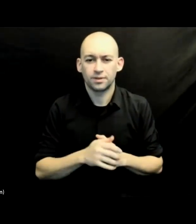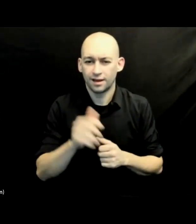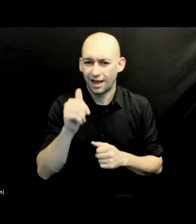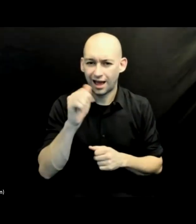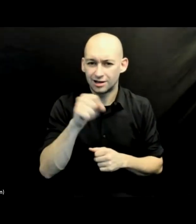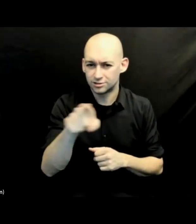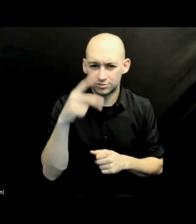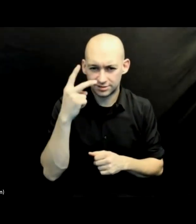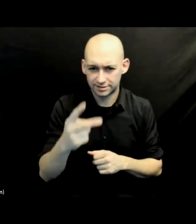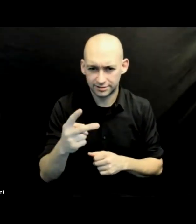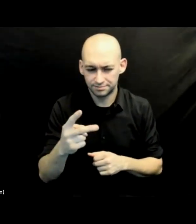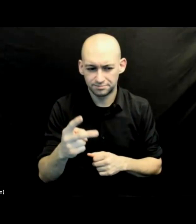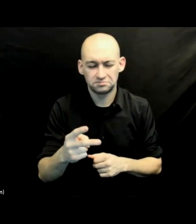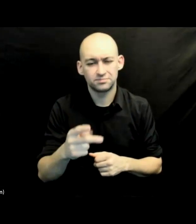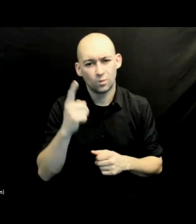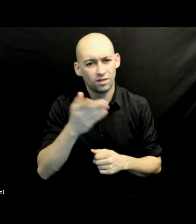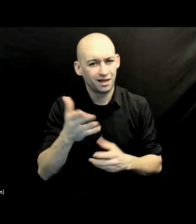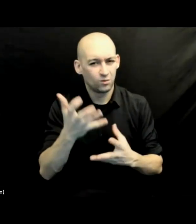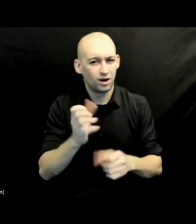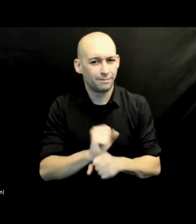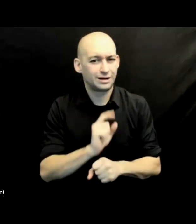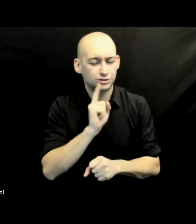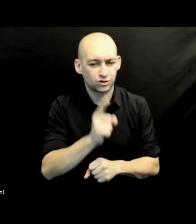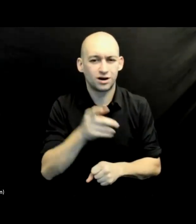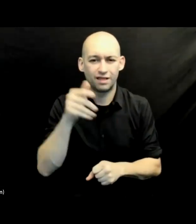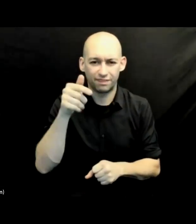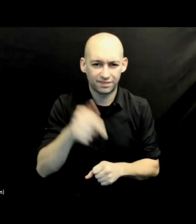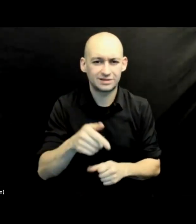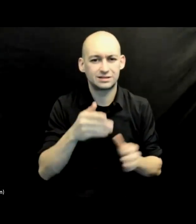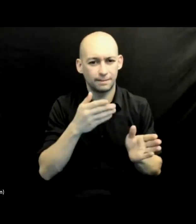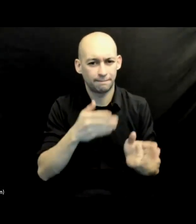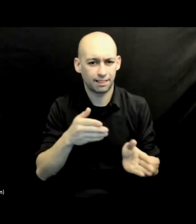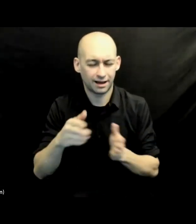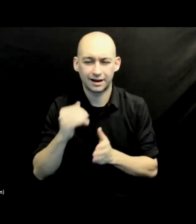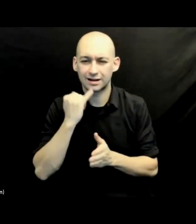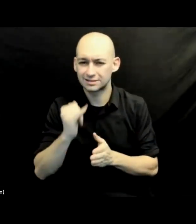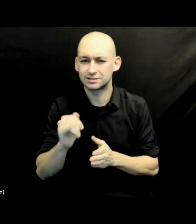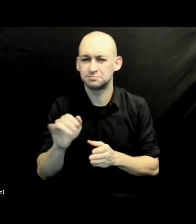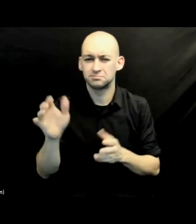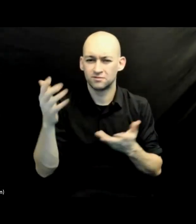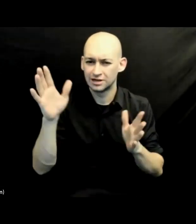one of the things we wanted to make sure is that this plan is as we talk about, we walk the walk,